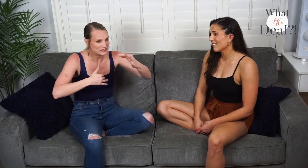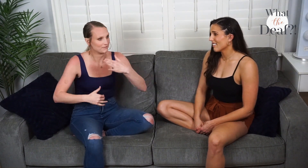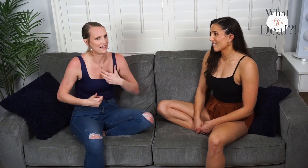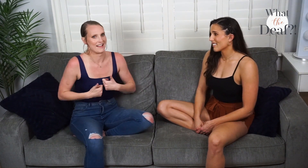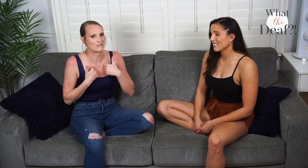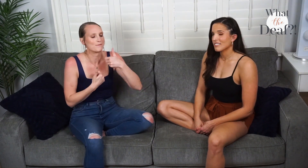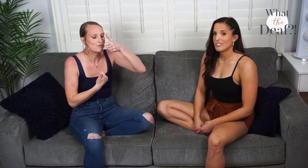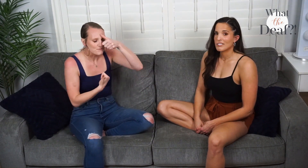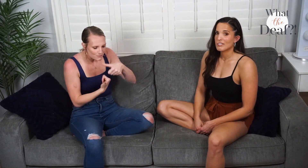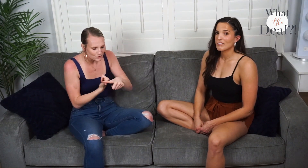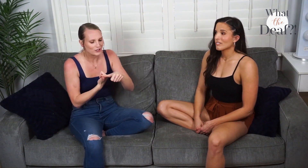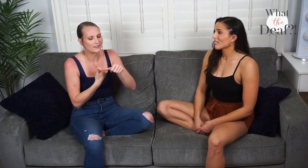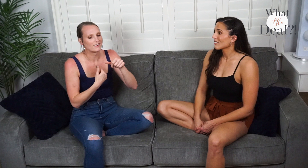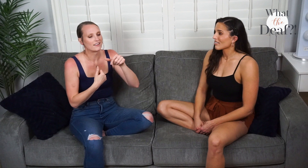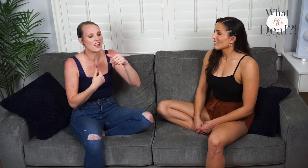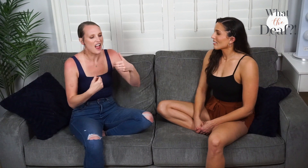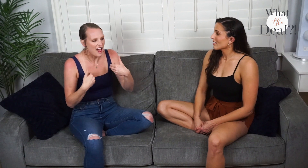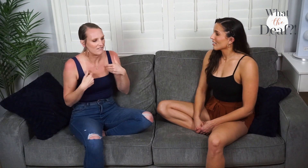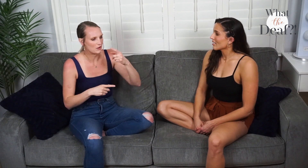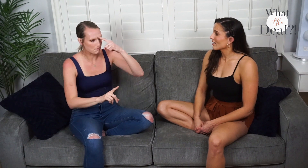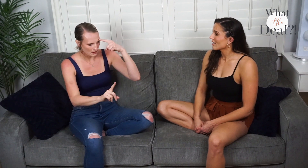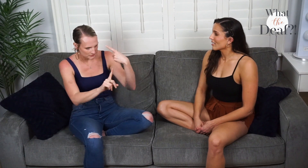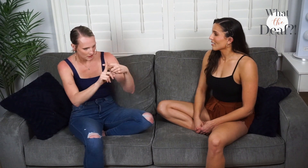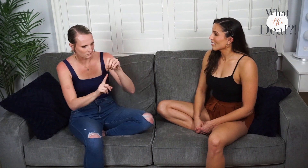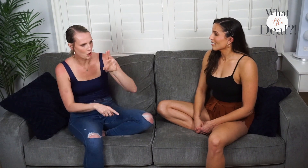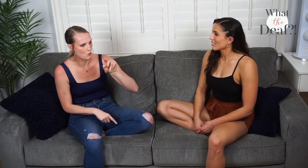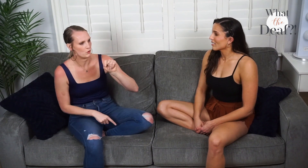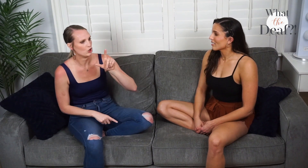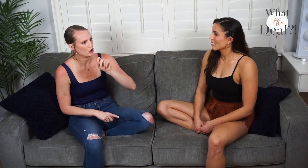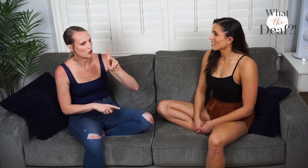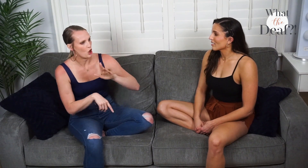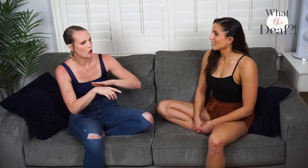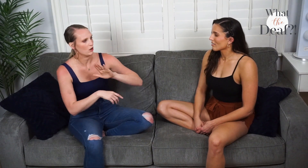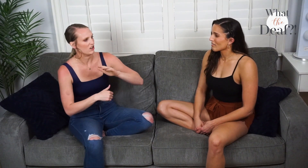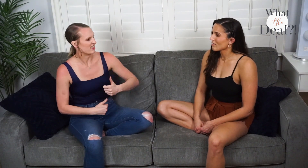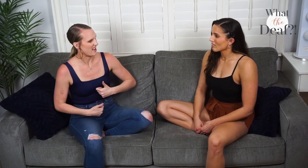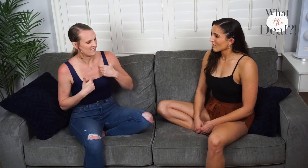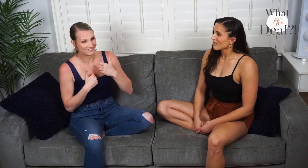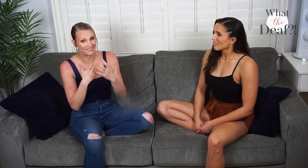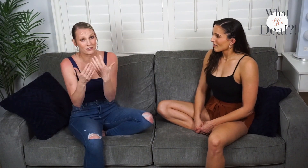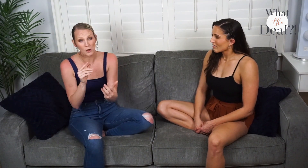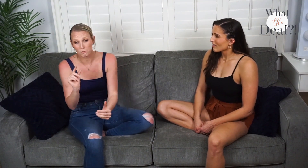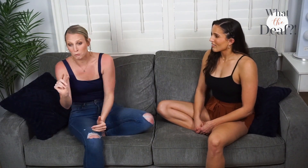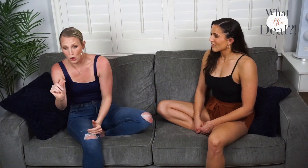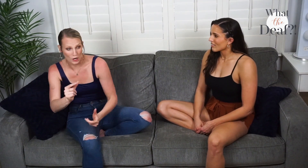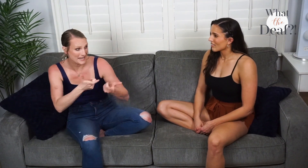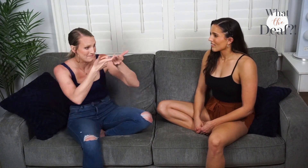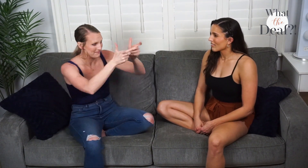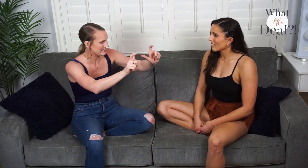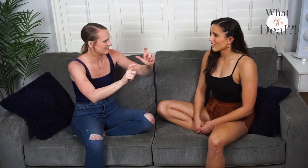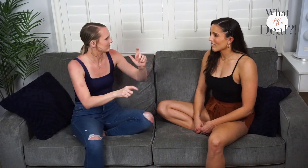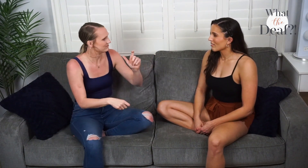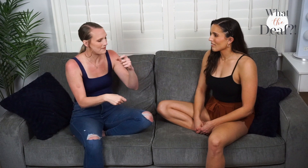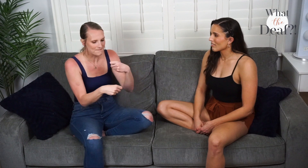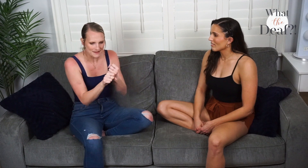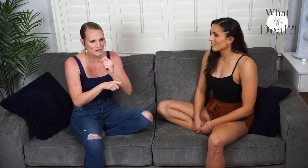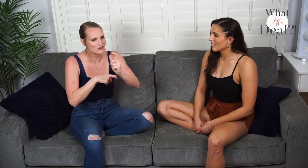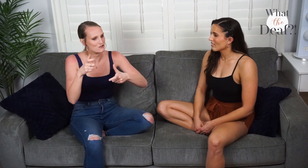for the rest of my life. And to always remember to have a positive outlook on life. Whether it's something small or big,